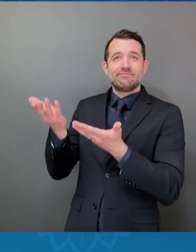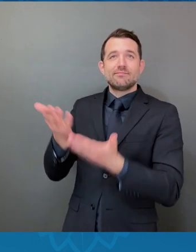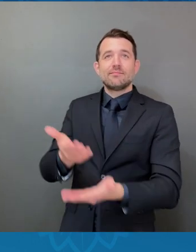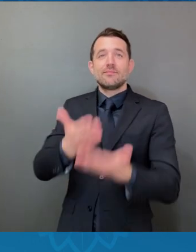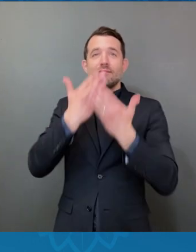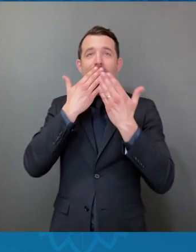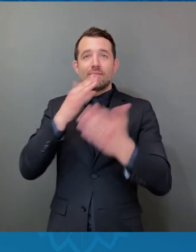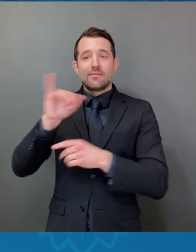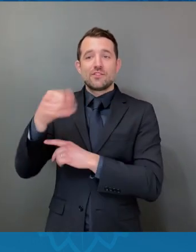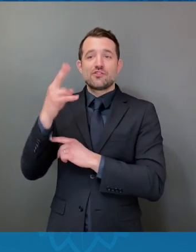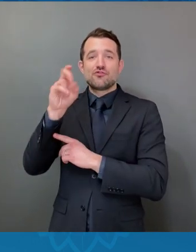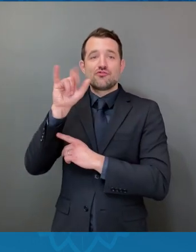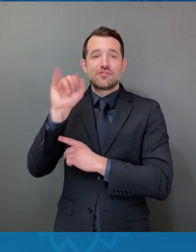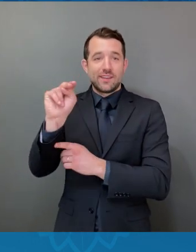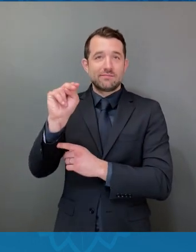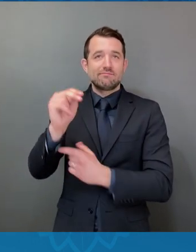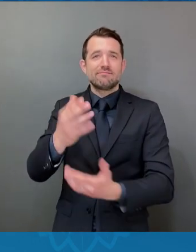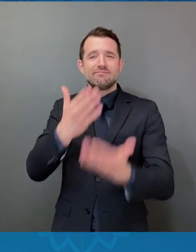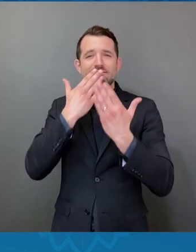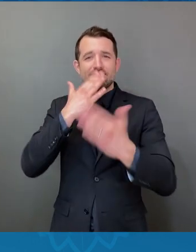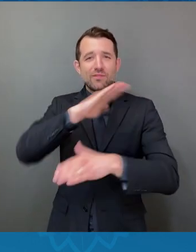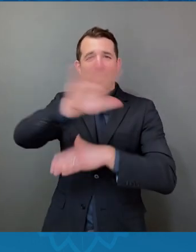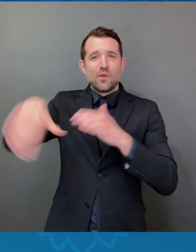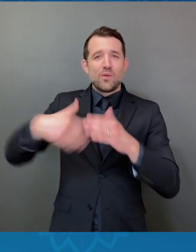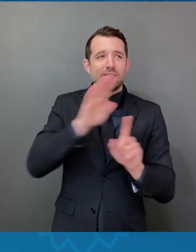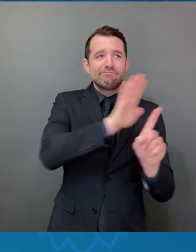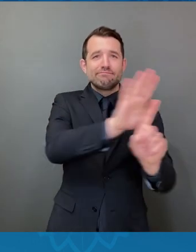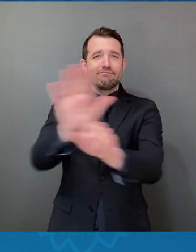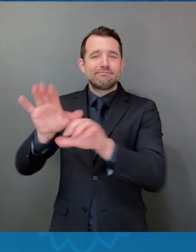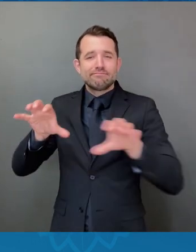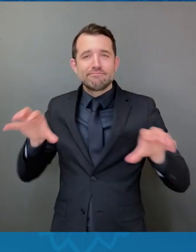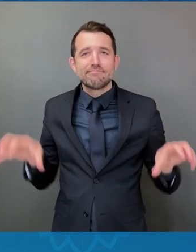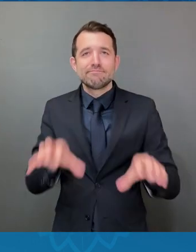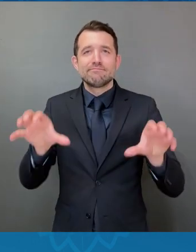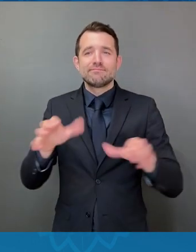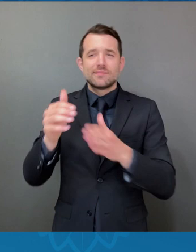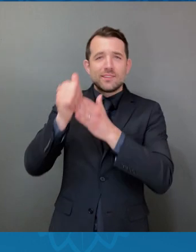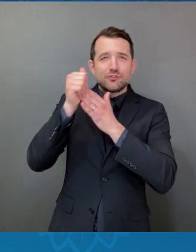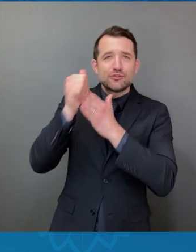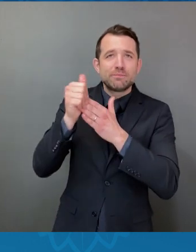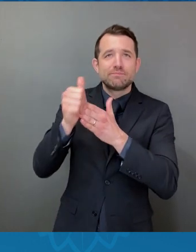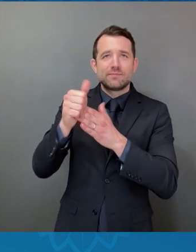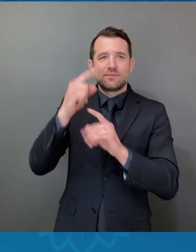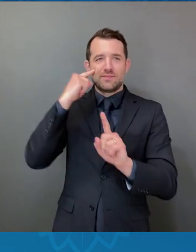and your continued leadership on this issue. So hello, everyone. It's good to be with you.